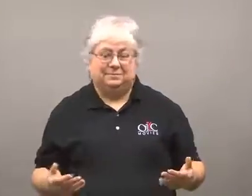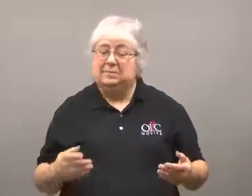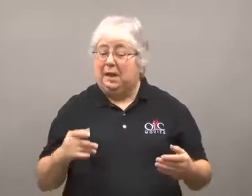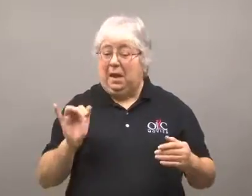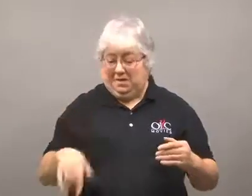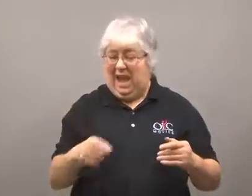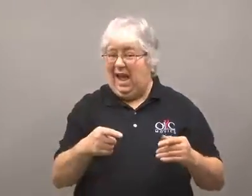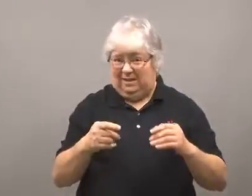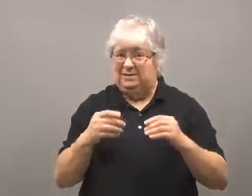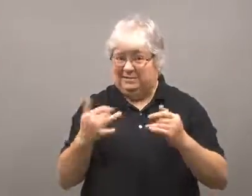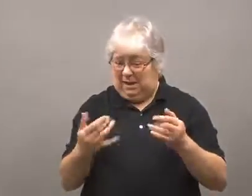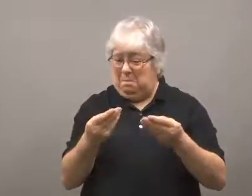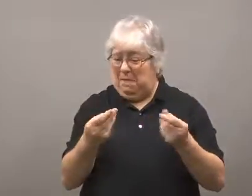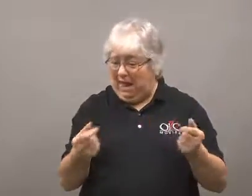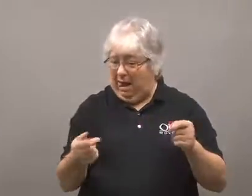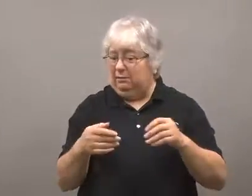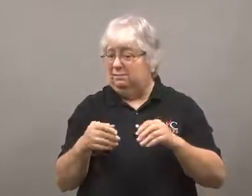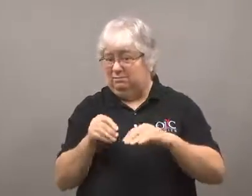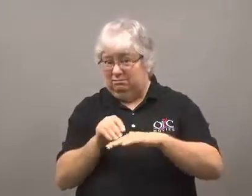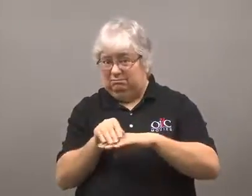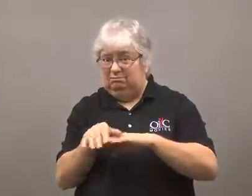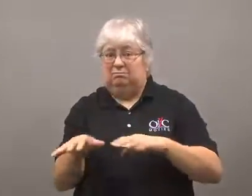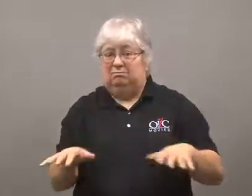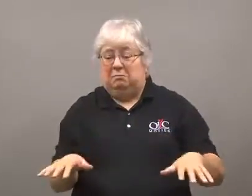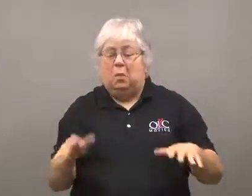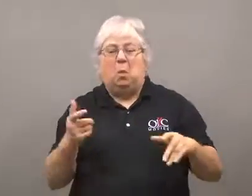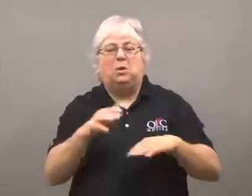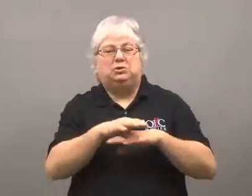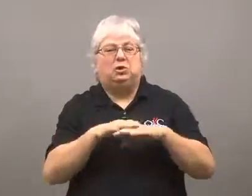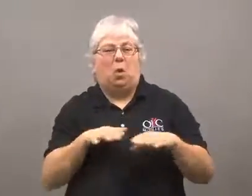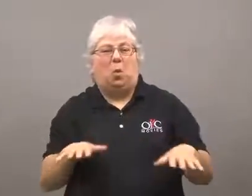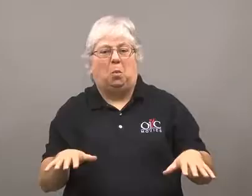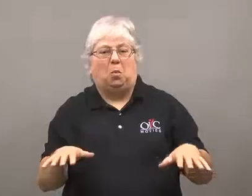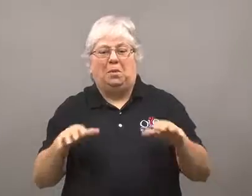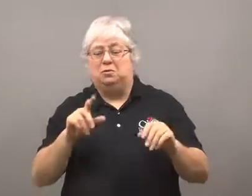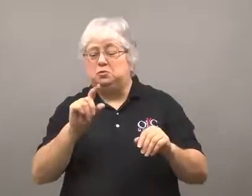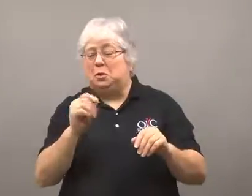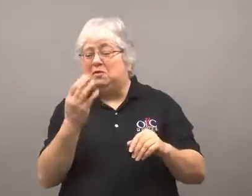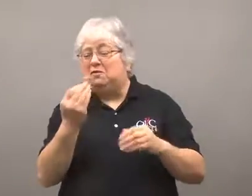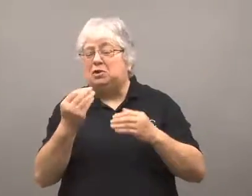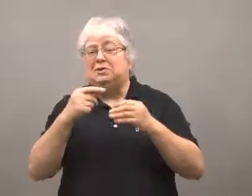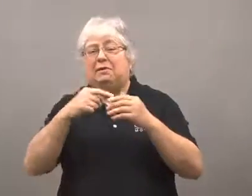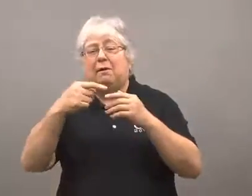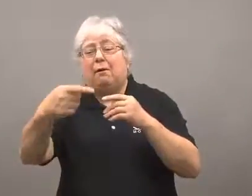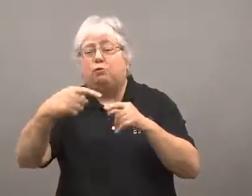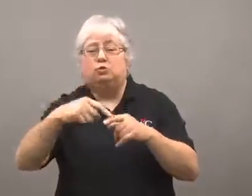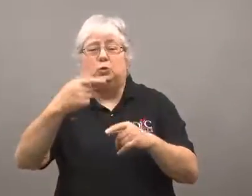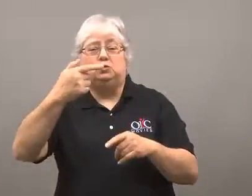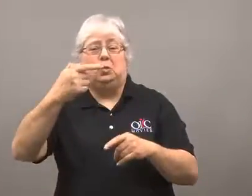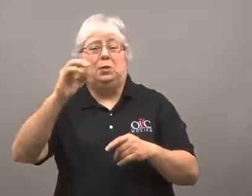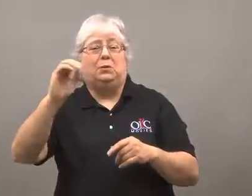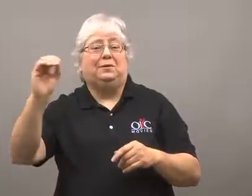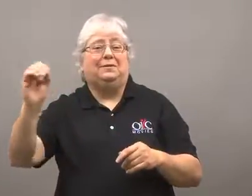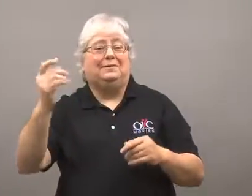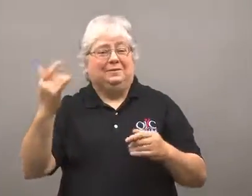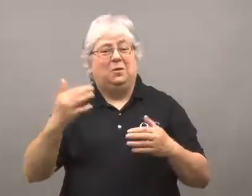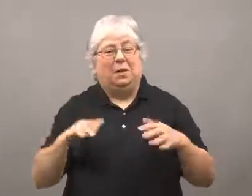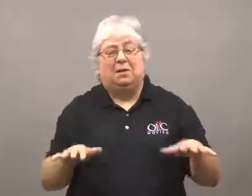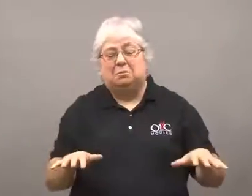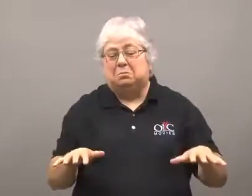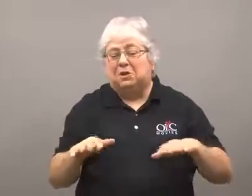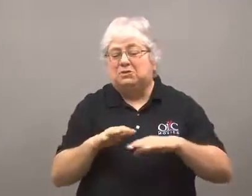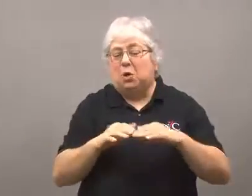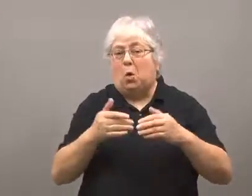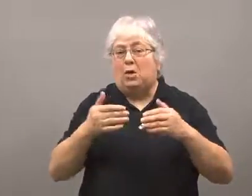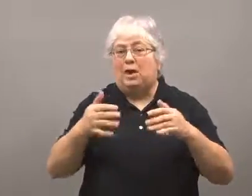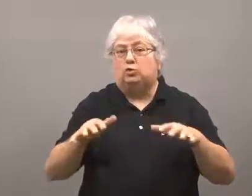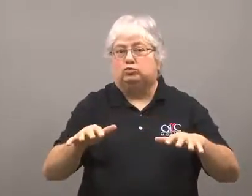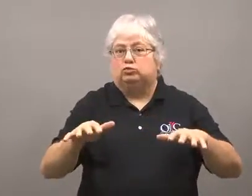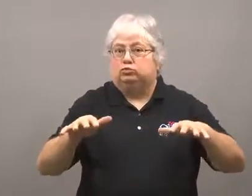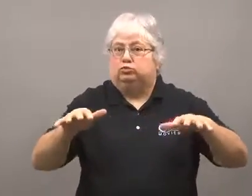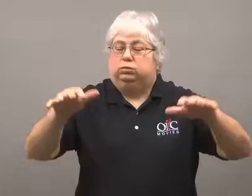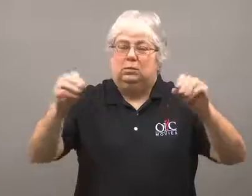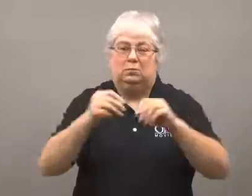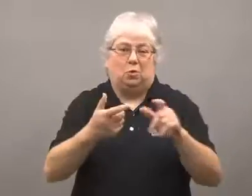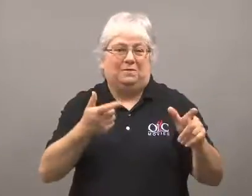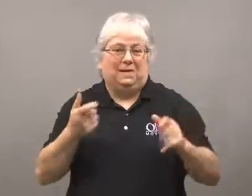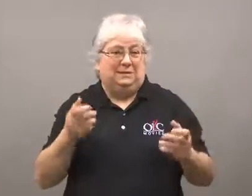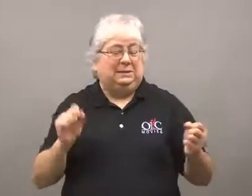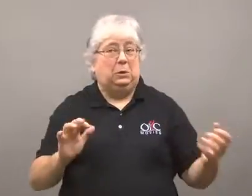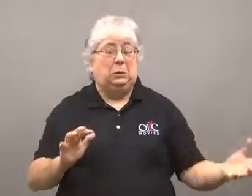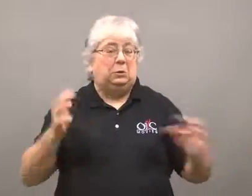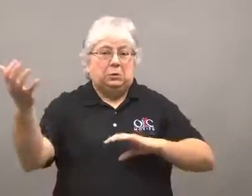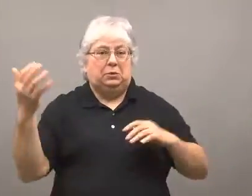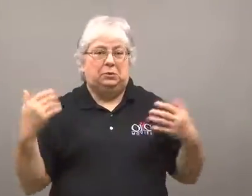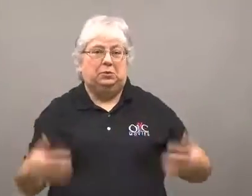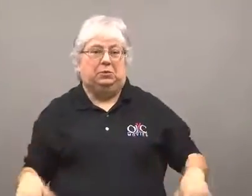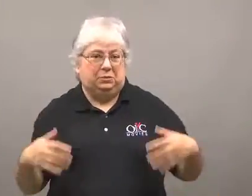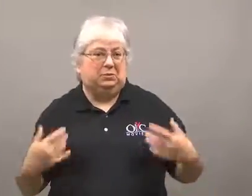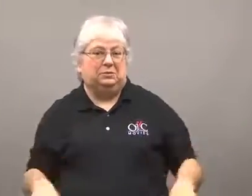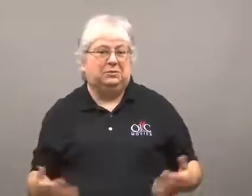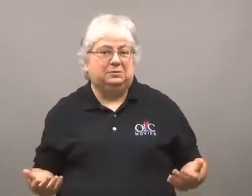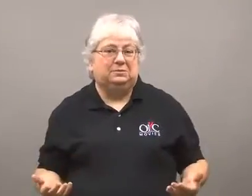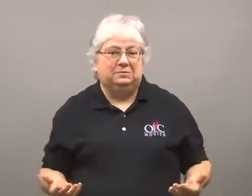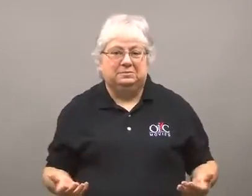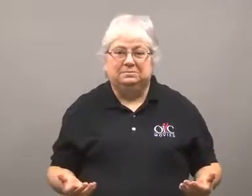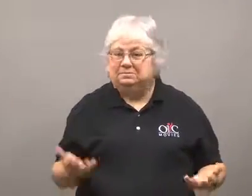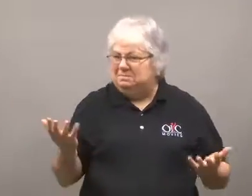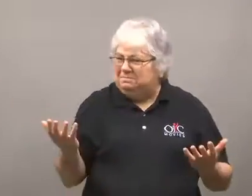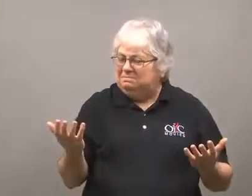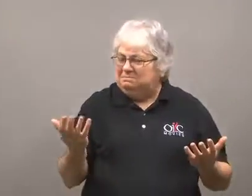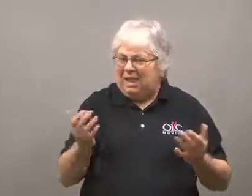The increase in sea level is expected to be slow until 2100, then it will speed up.